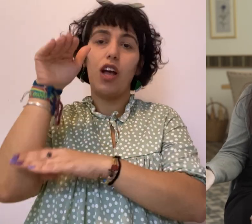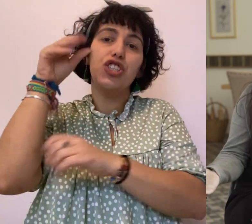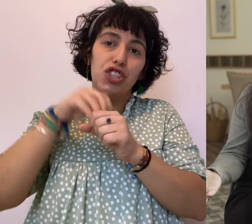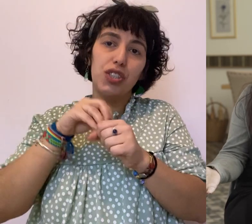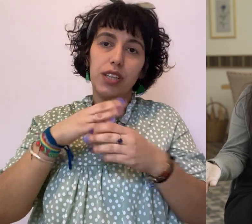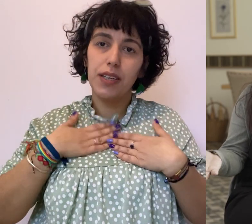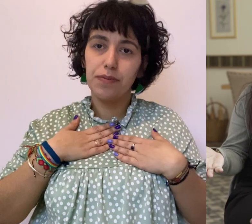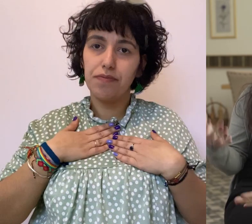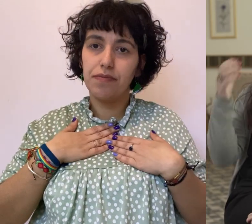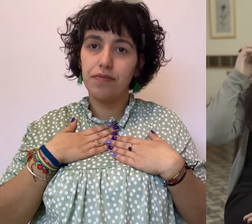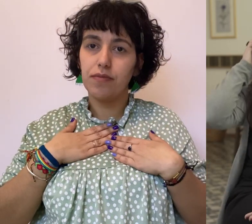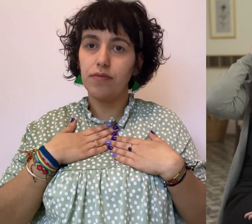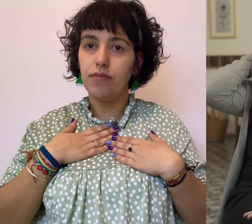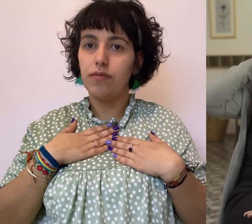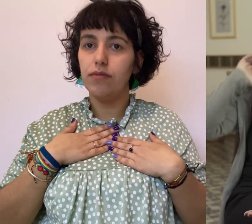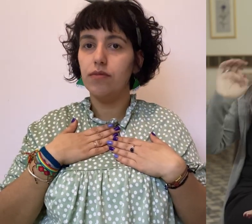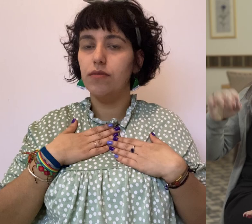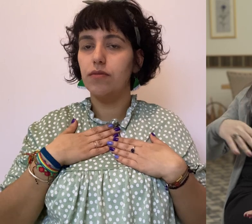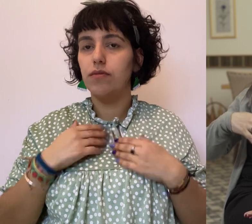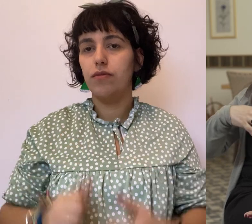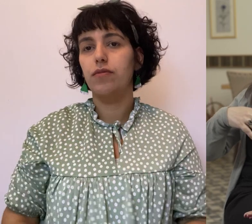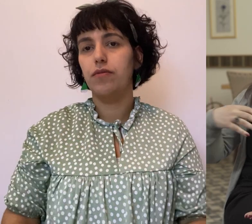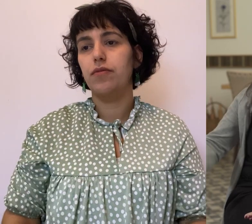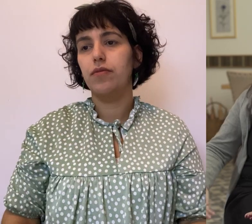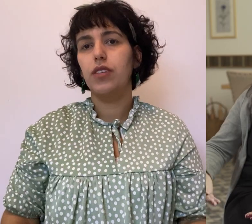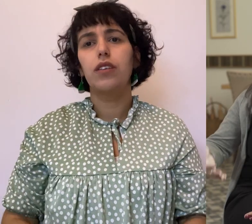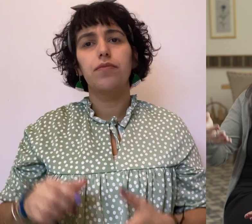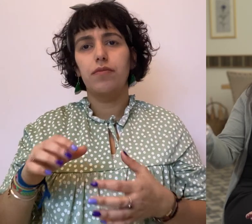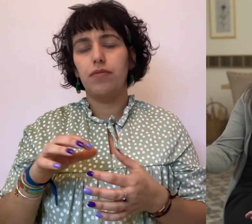I mean, because, there is no such thing. You know that your neighbor is Lubunya (queer)